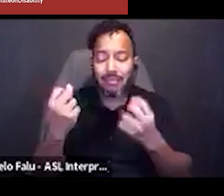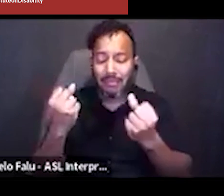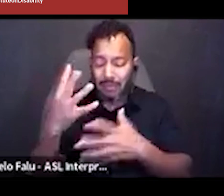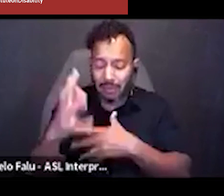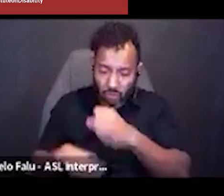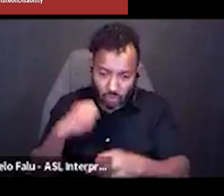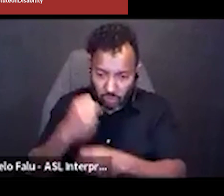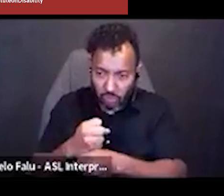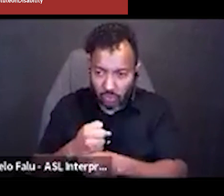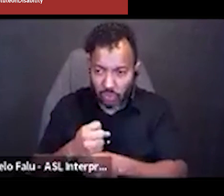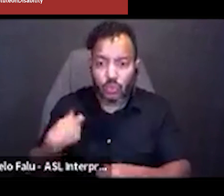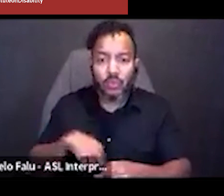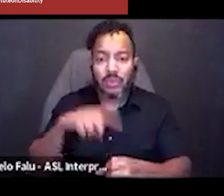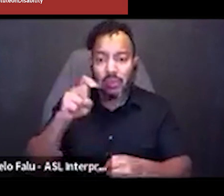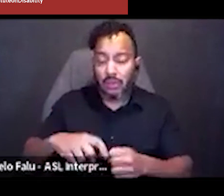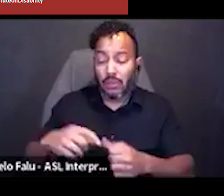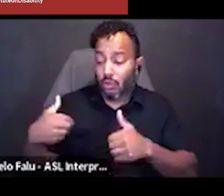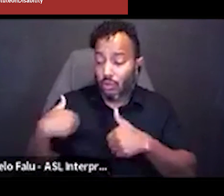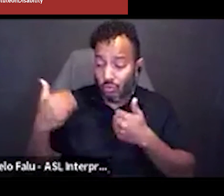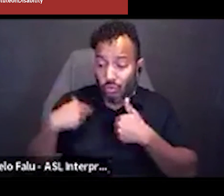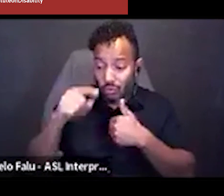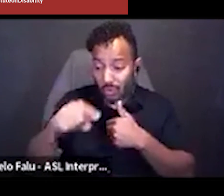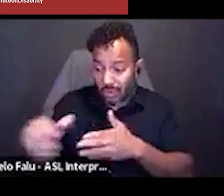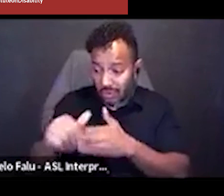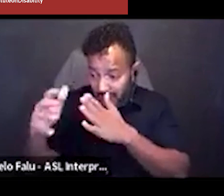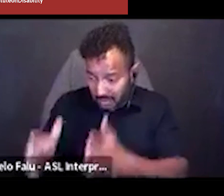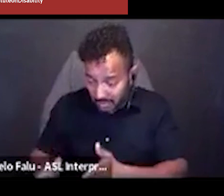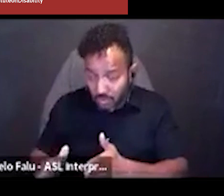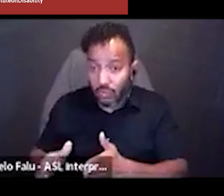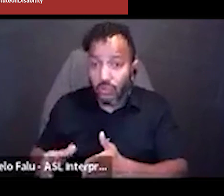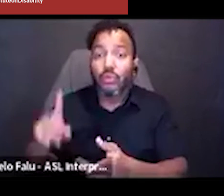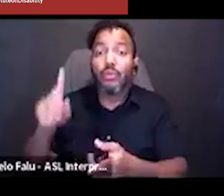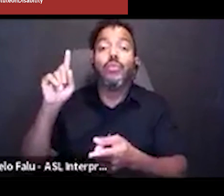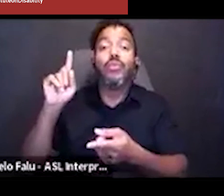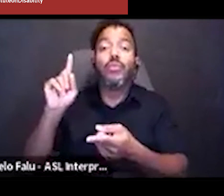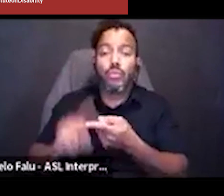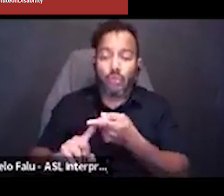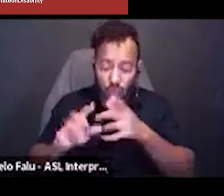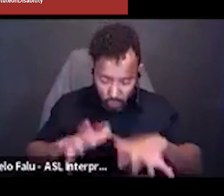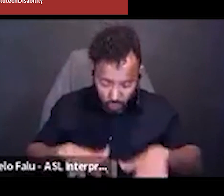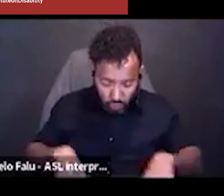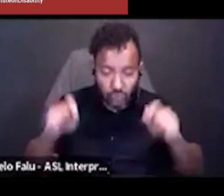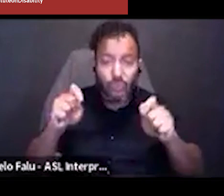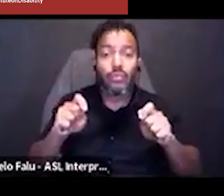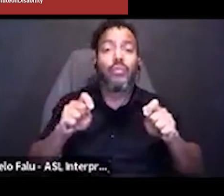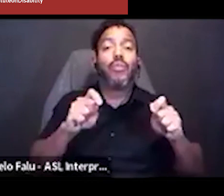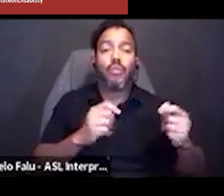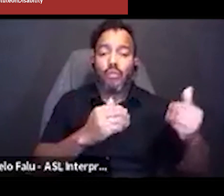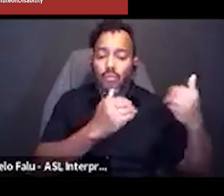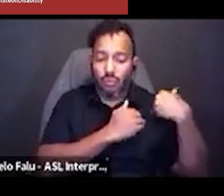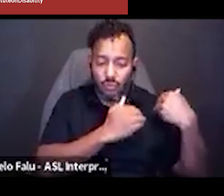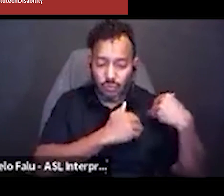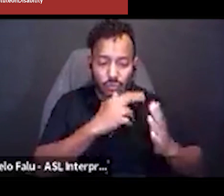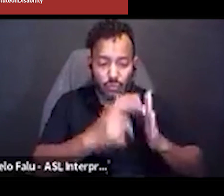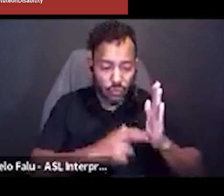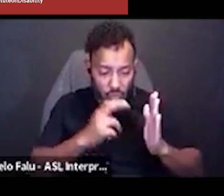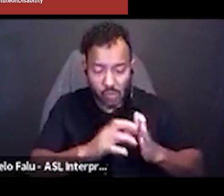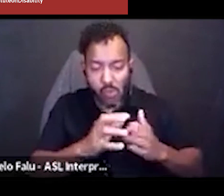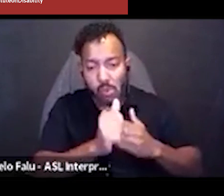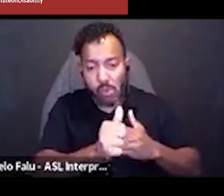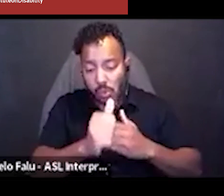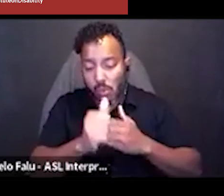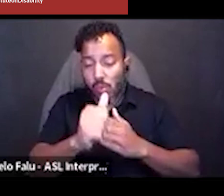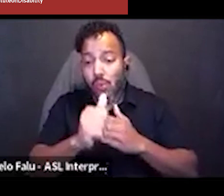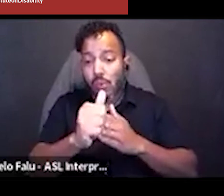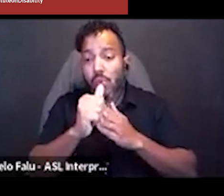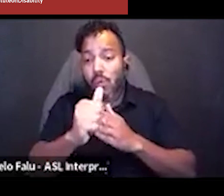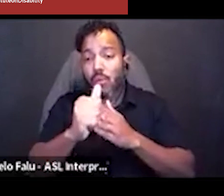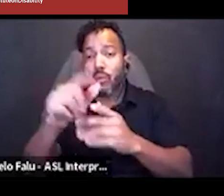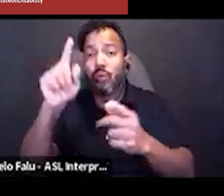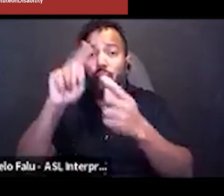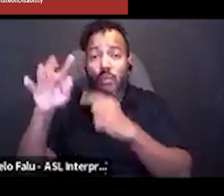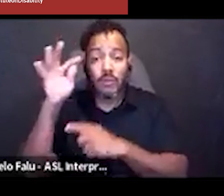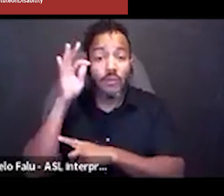We need our young leaders to be assuming leadership roles and carrying us forward into the future.